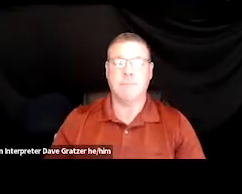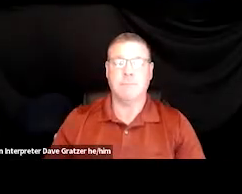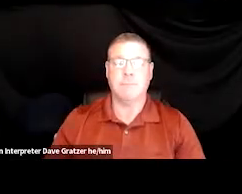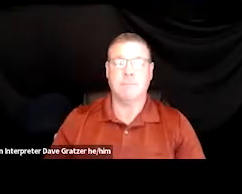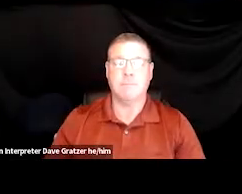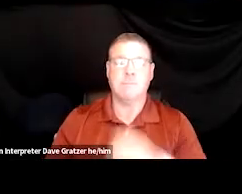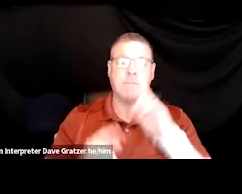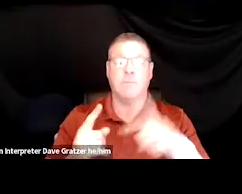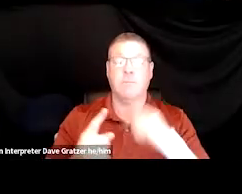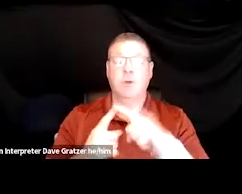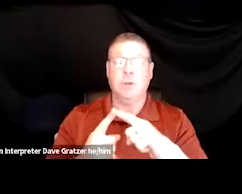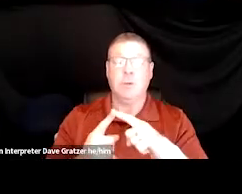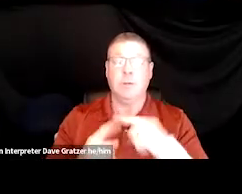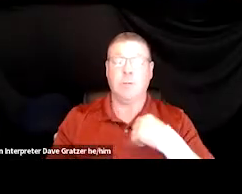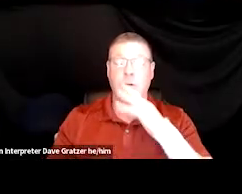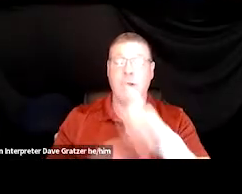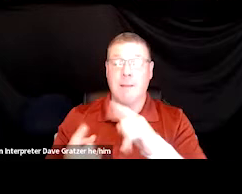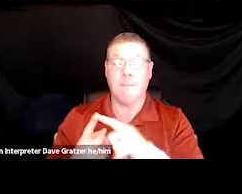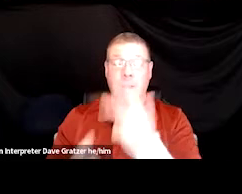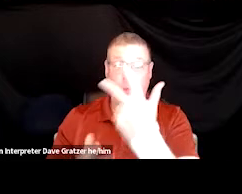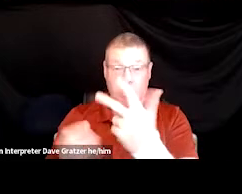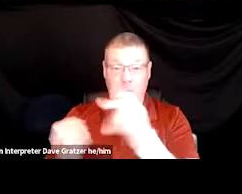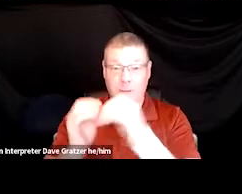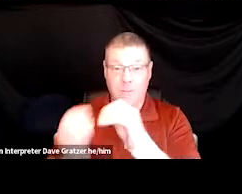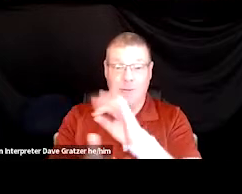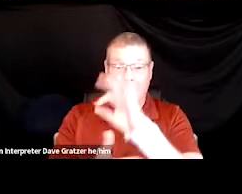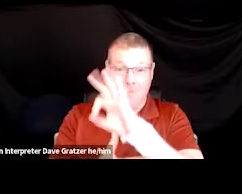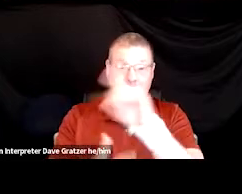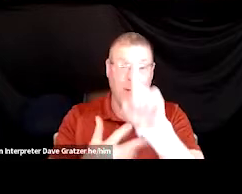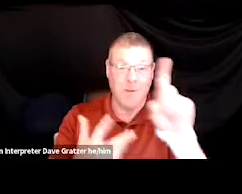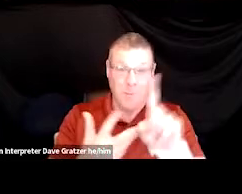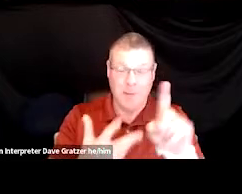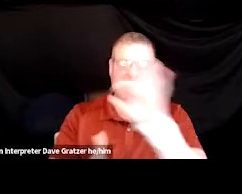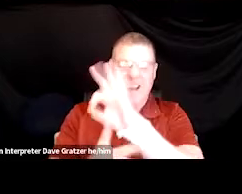When we were talking about a three digit number just a few years ago, I was talking with my daughter who is,